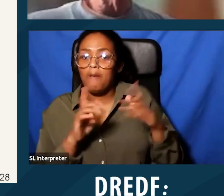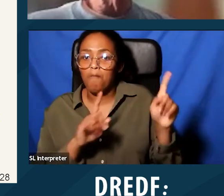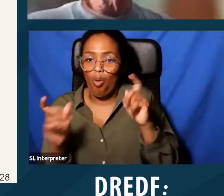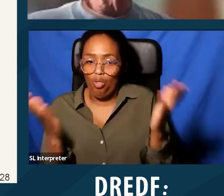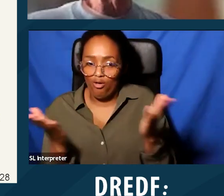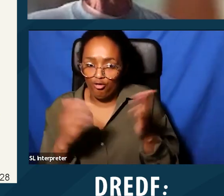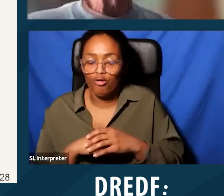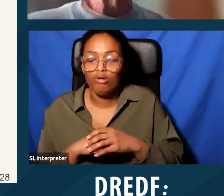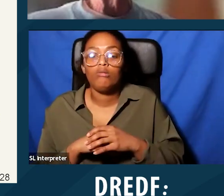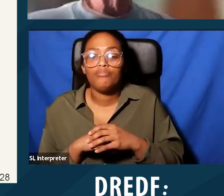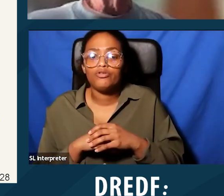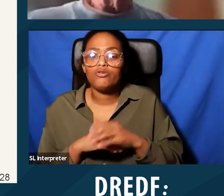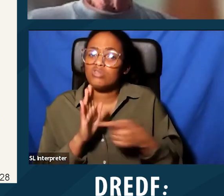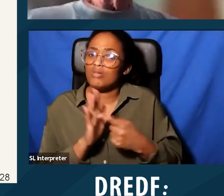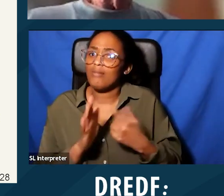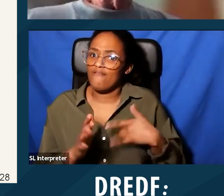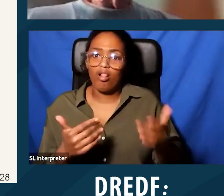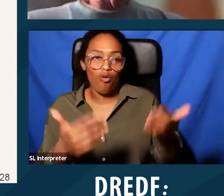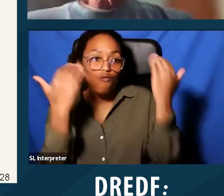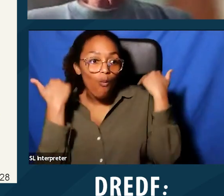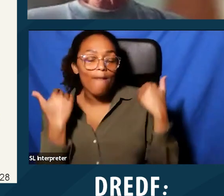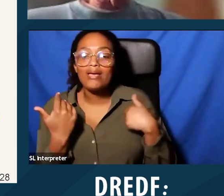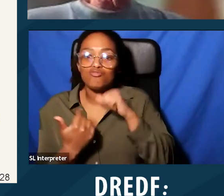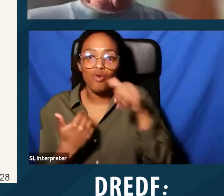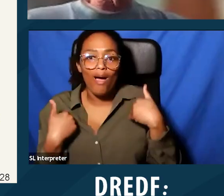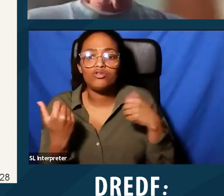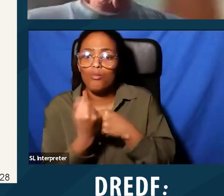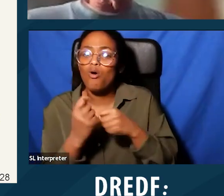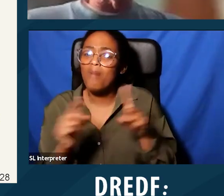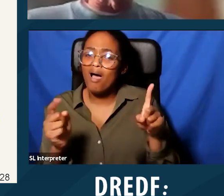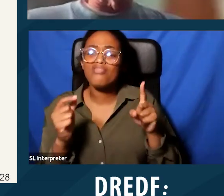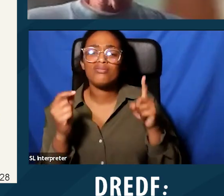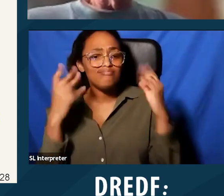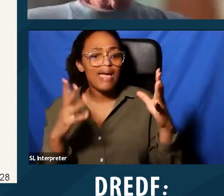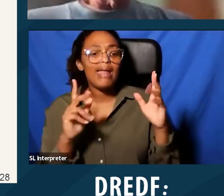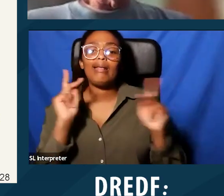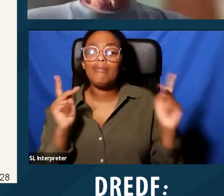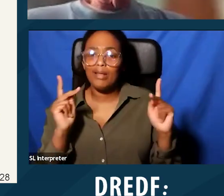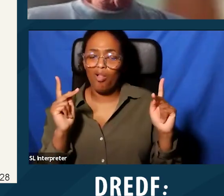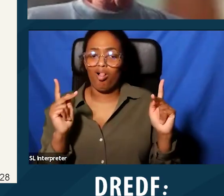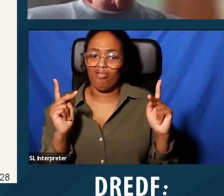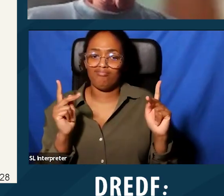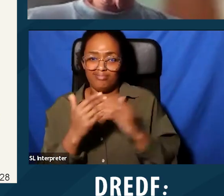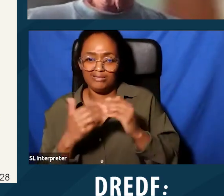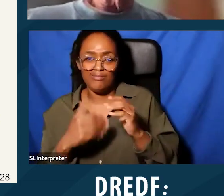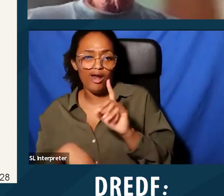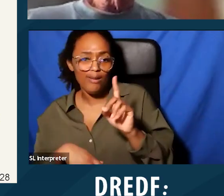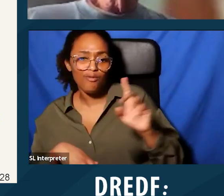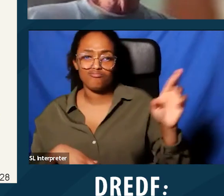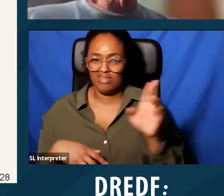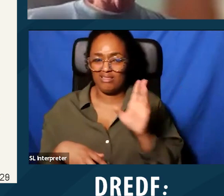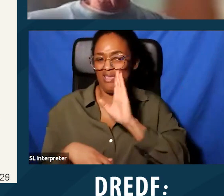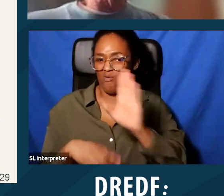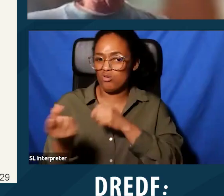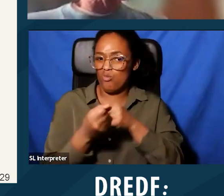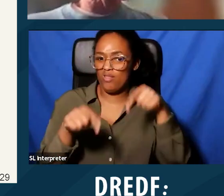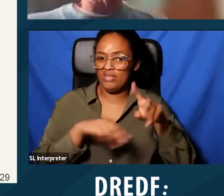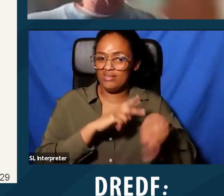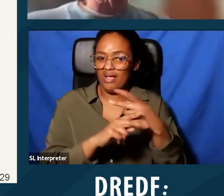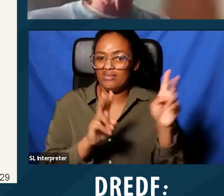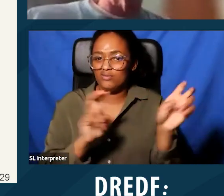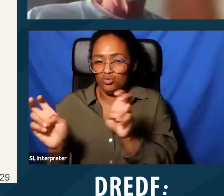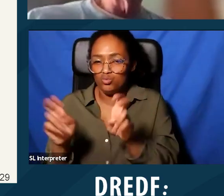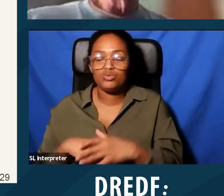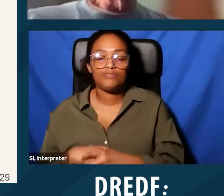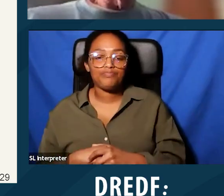there are lots of like‑minded people across all political stripes around these issues. Next slide.